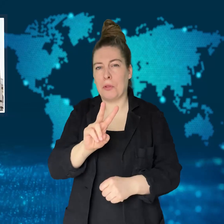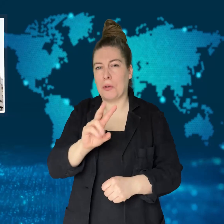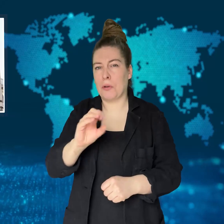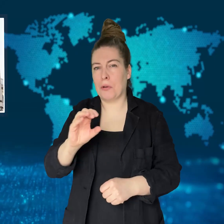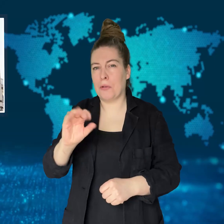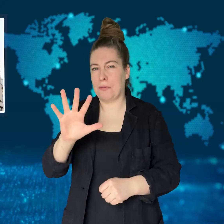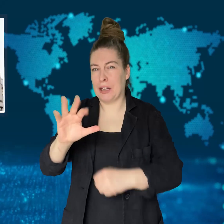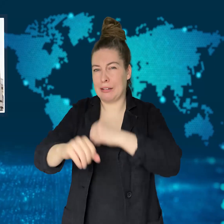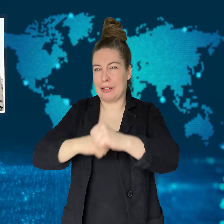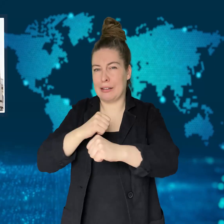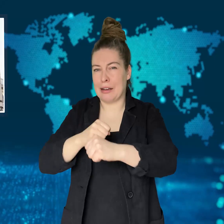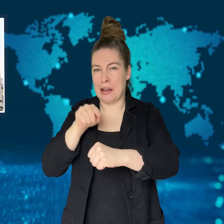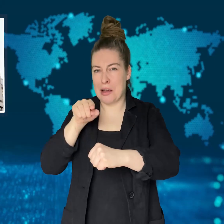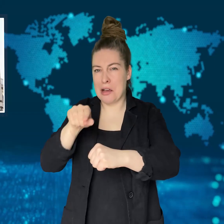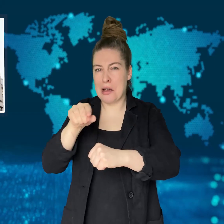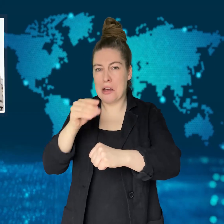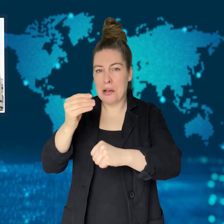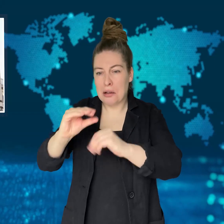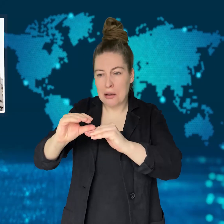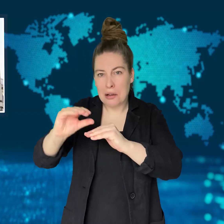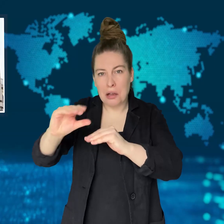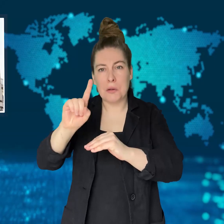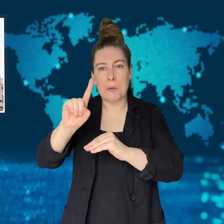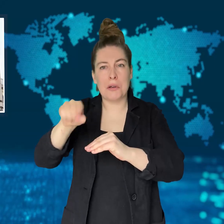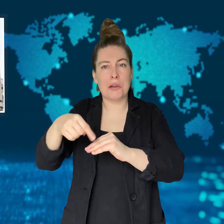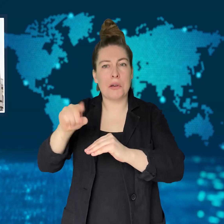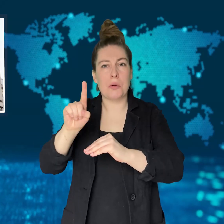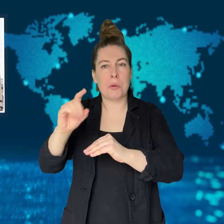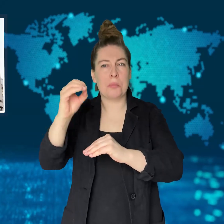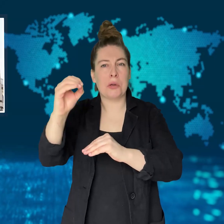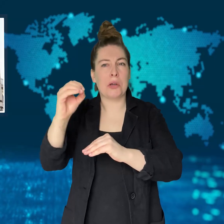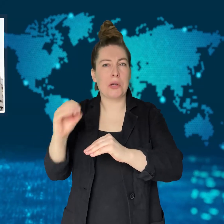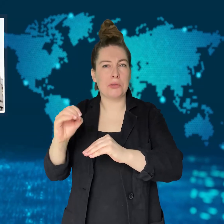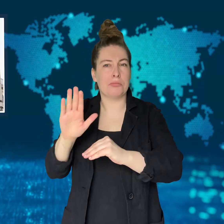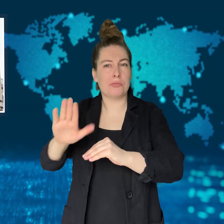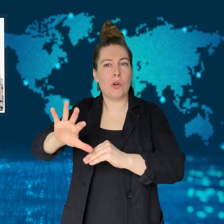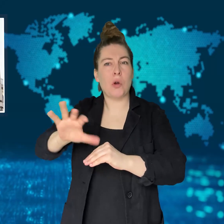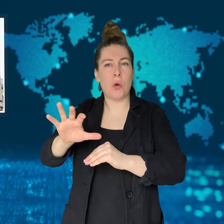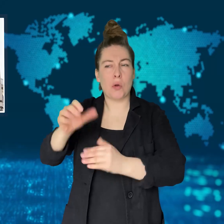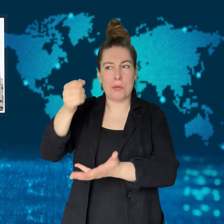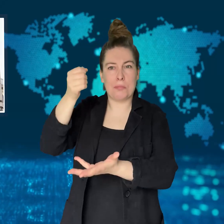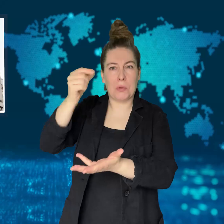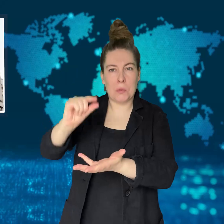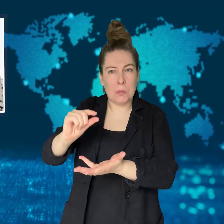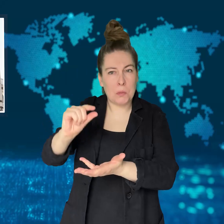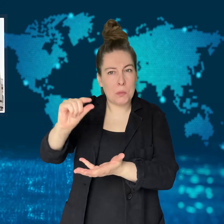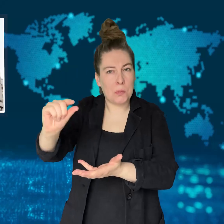In the middle of the Cold War era, the country's military